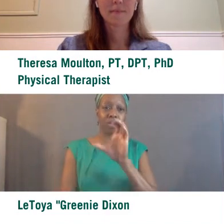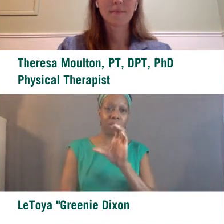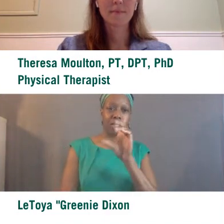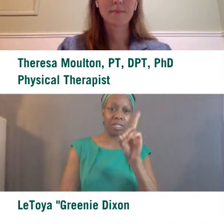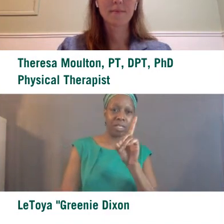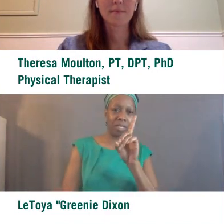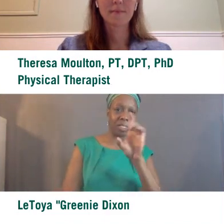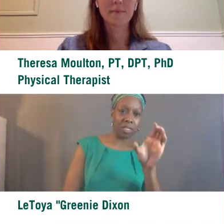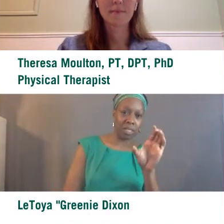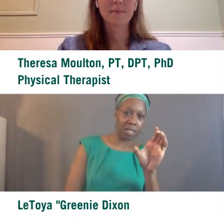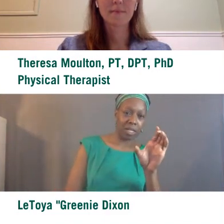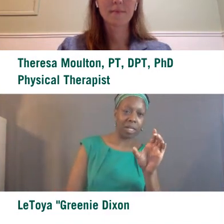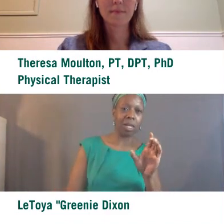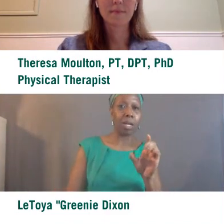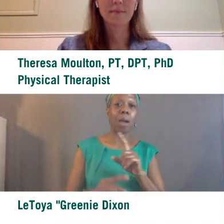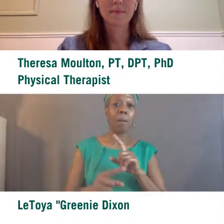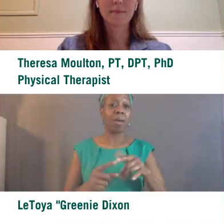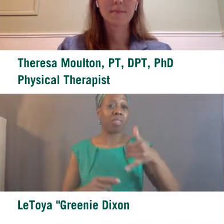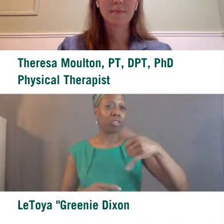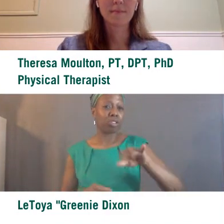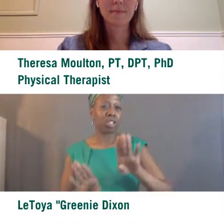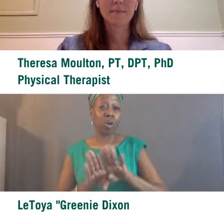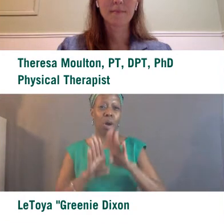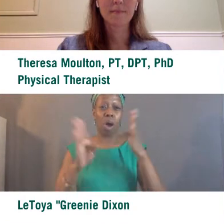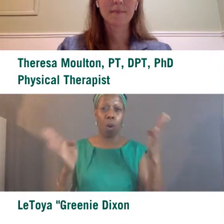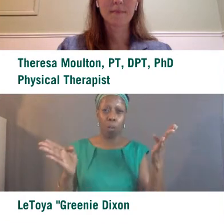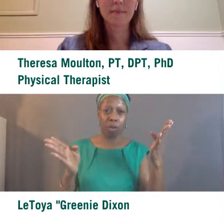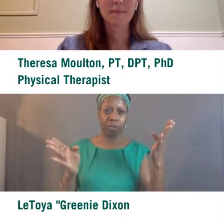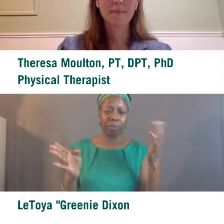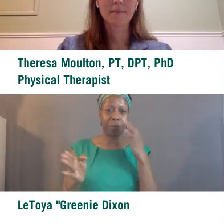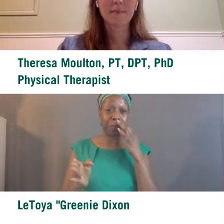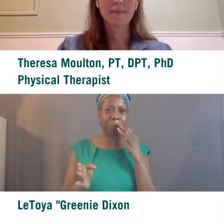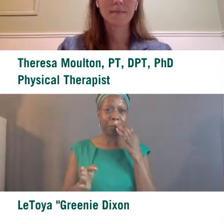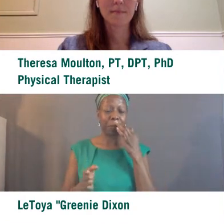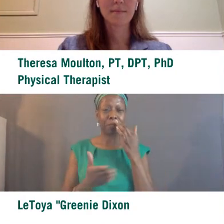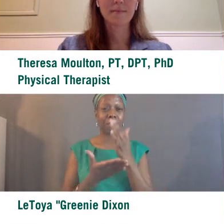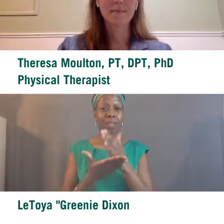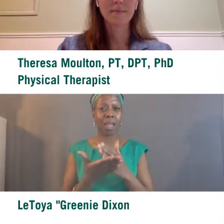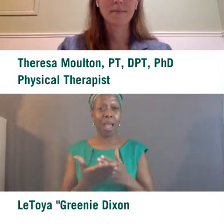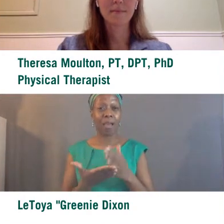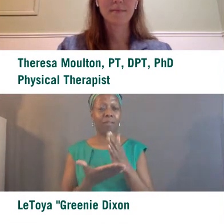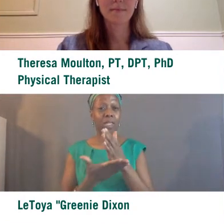Some of the therapists are also doing a combination of telehealth visits and in-person therapy.